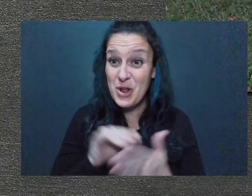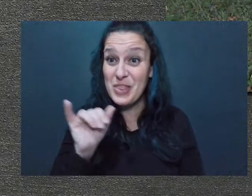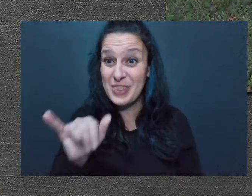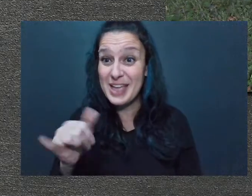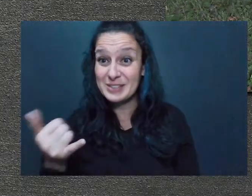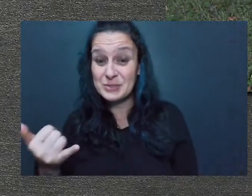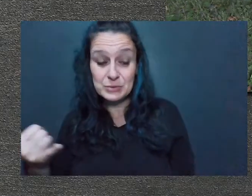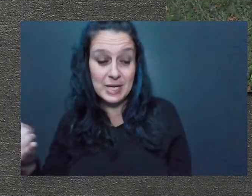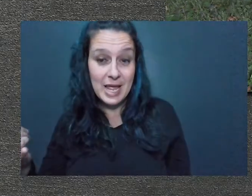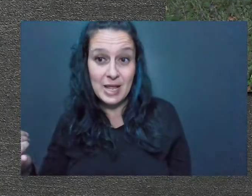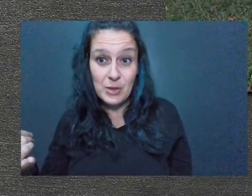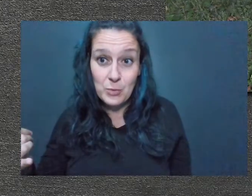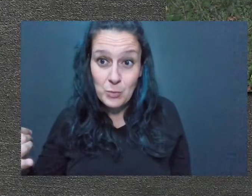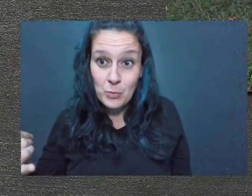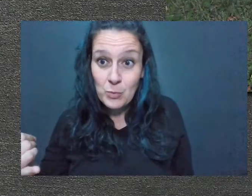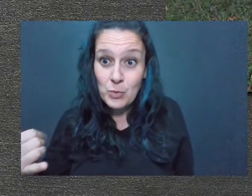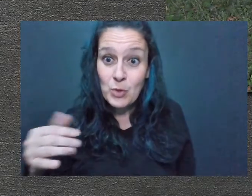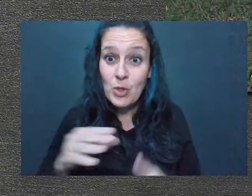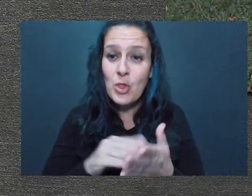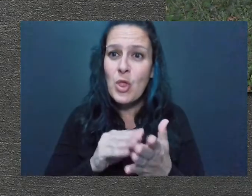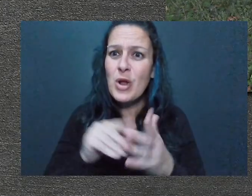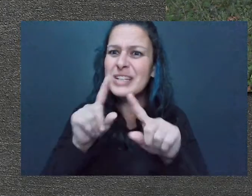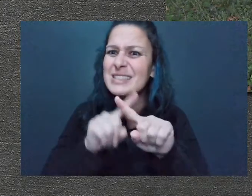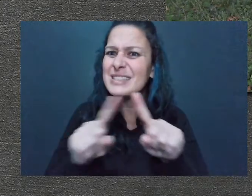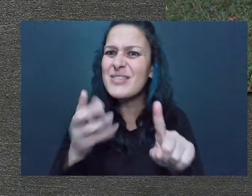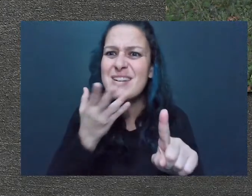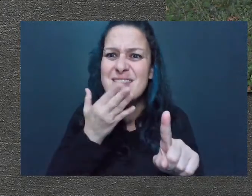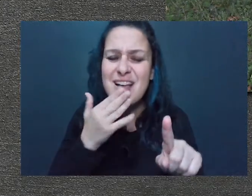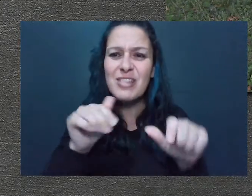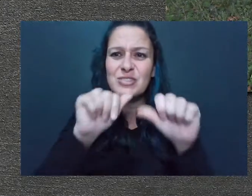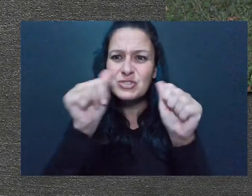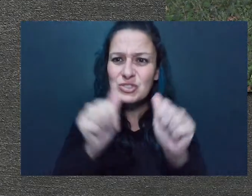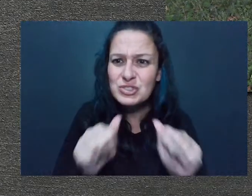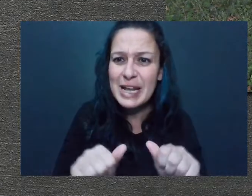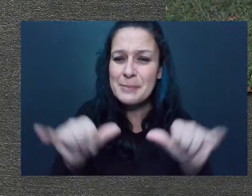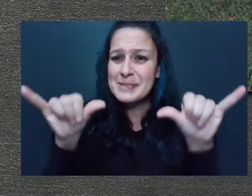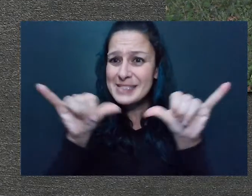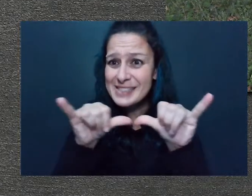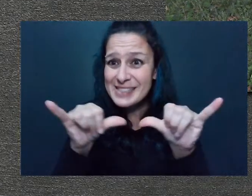We're gonna learn what colors they are and shapes and sizes.